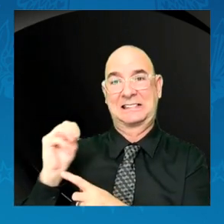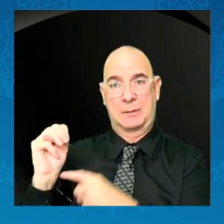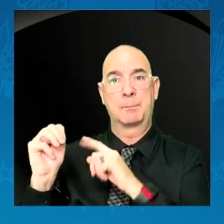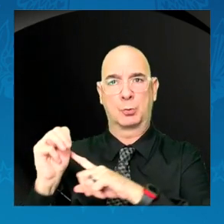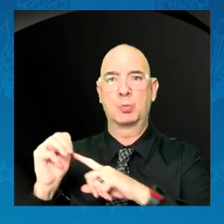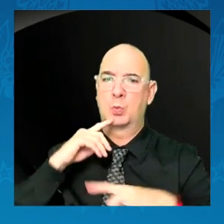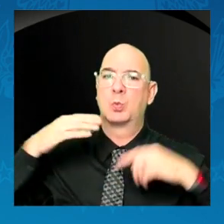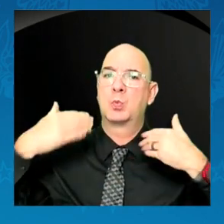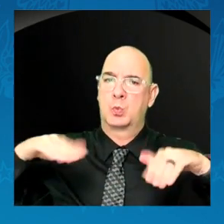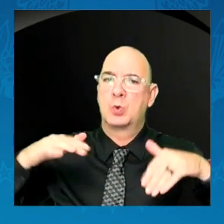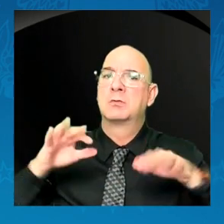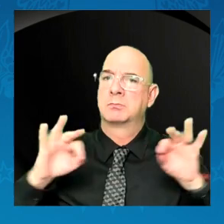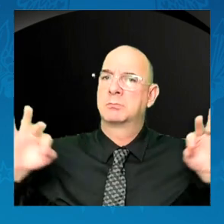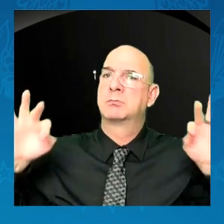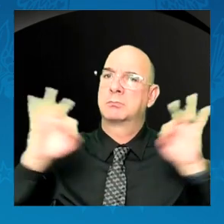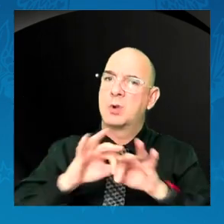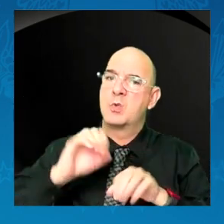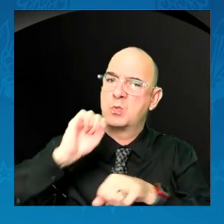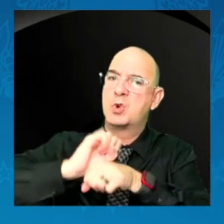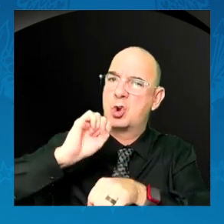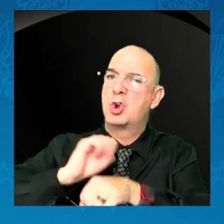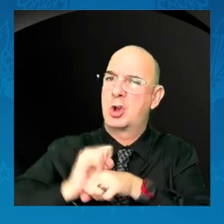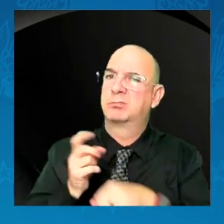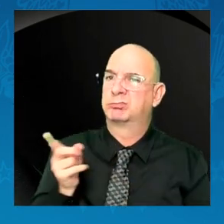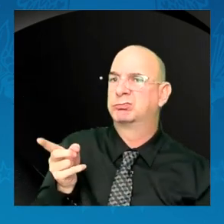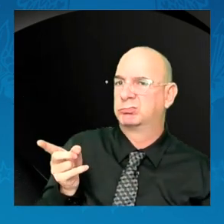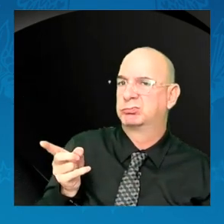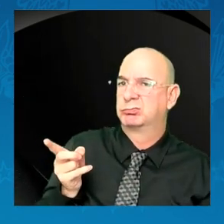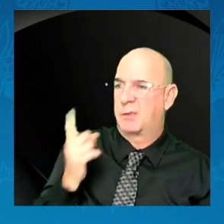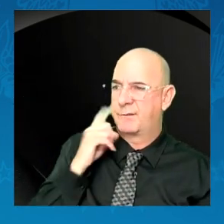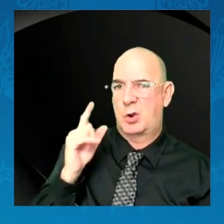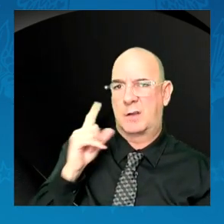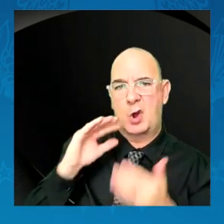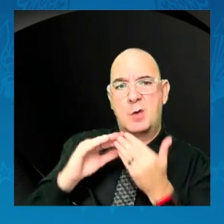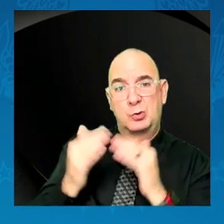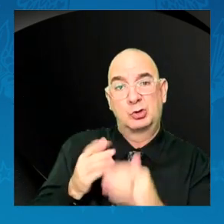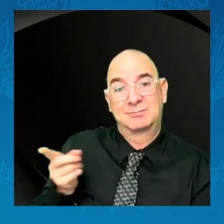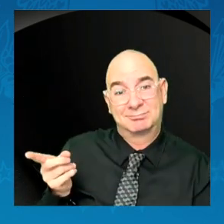in the intelligence community generally, but especially when it comes to space.